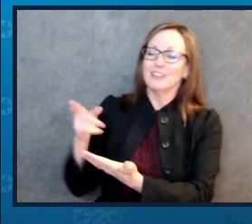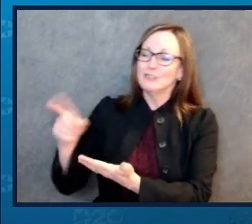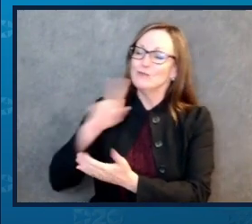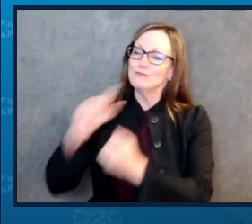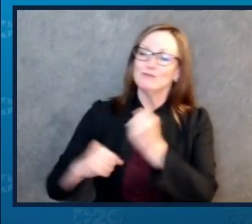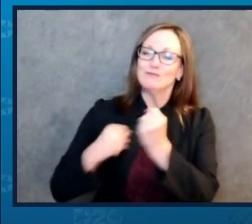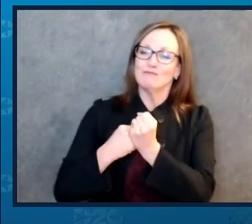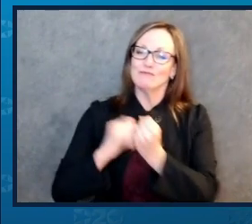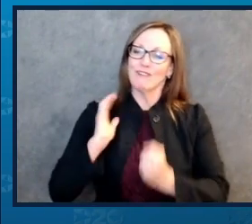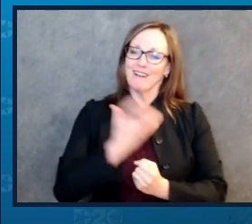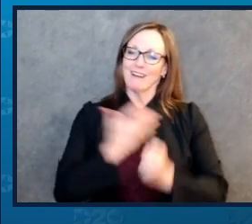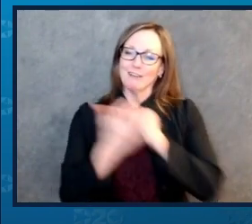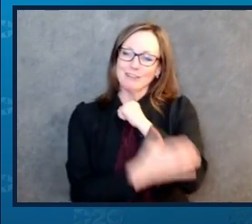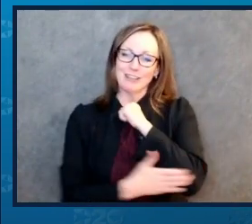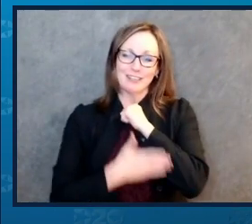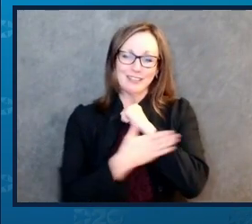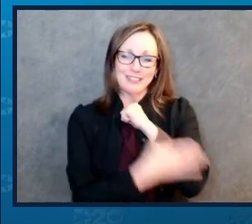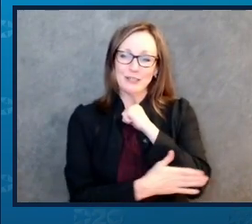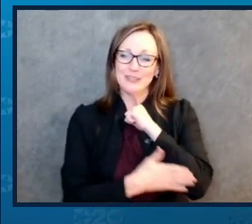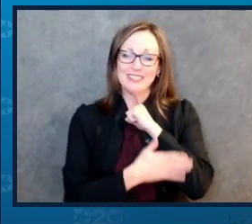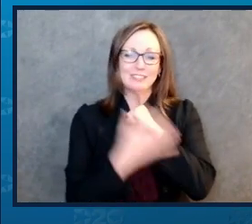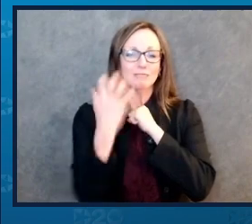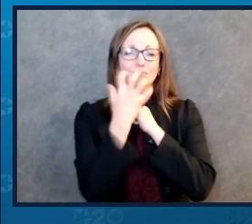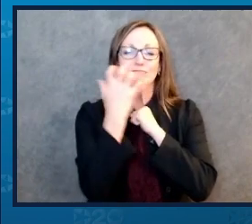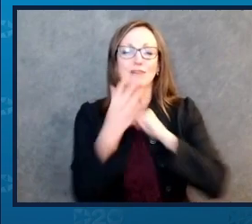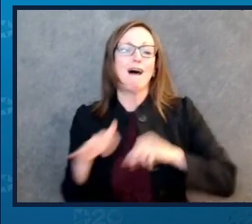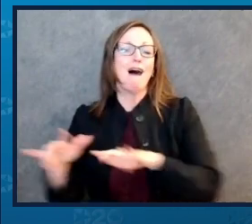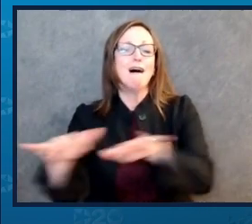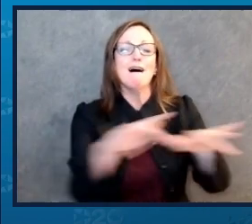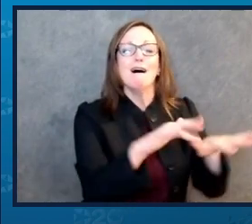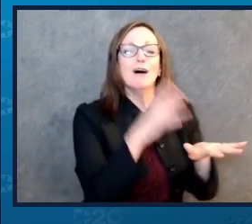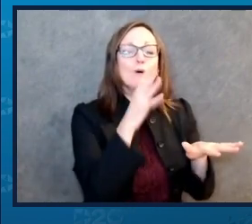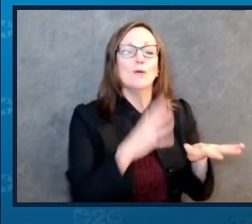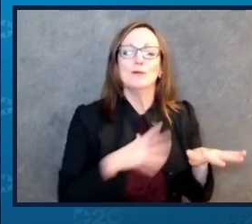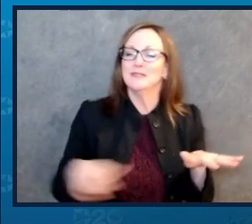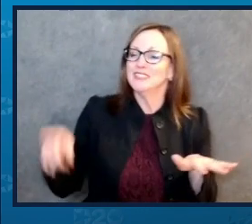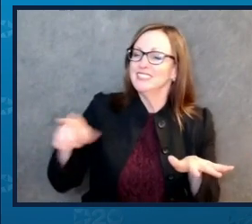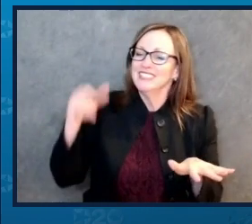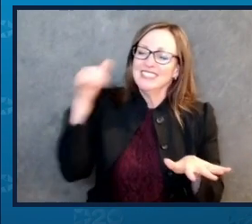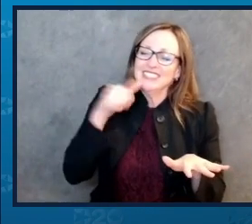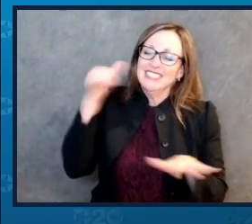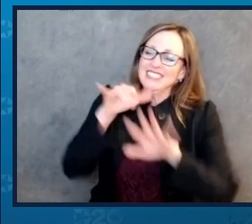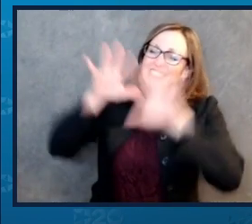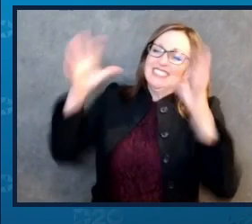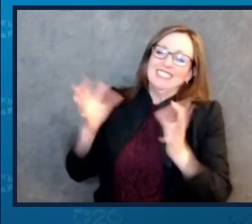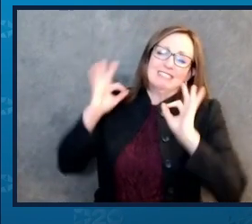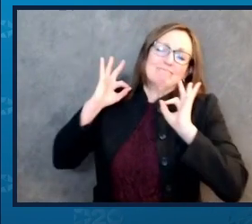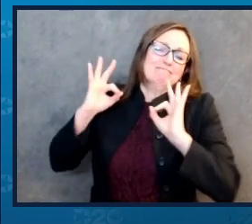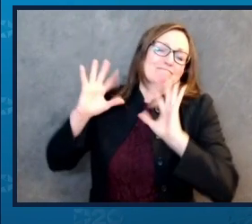US ALL TO THE KITCHEN TABLE EVERY SUNDAY NIGHT FOR STIRFRY,